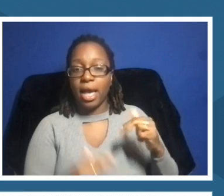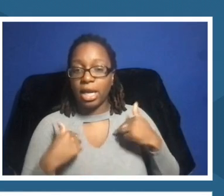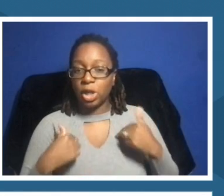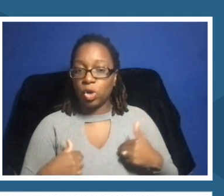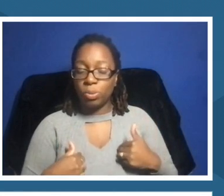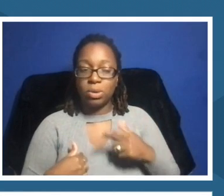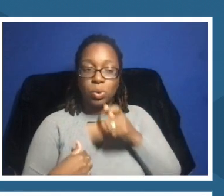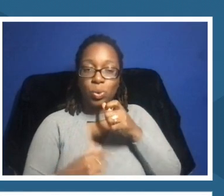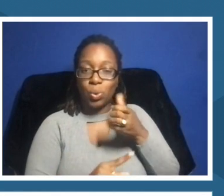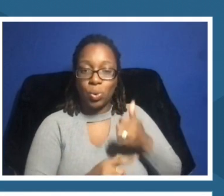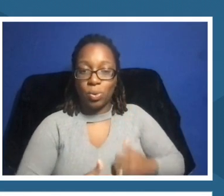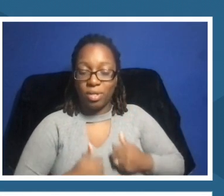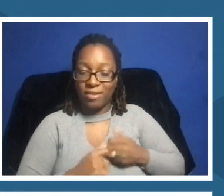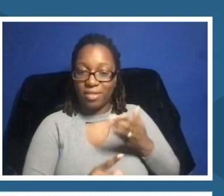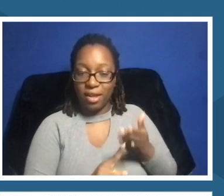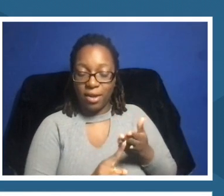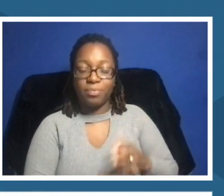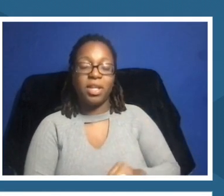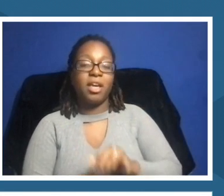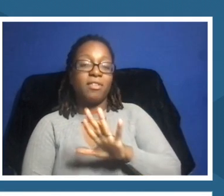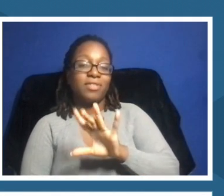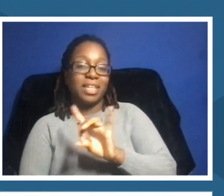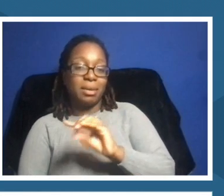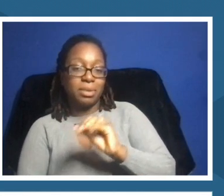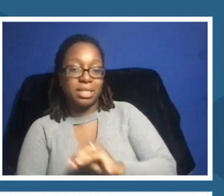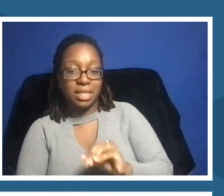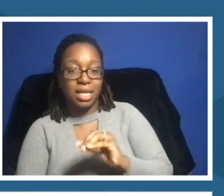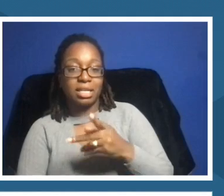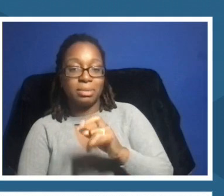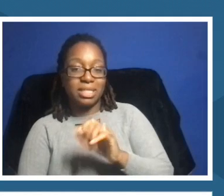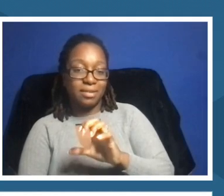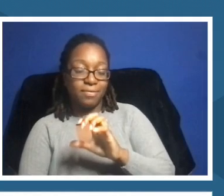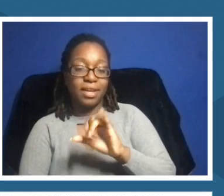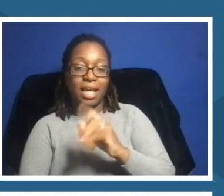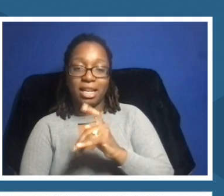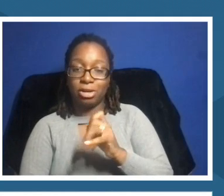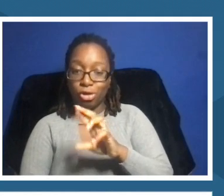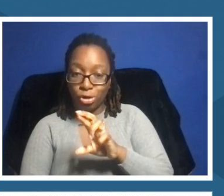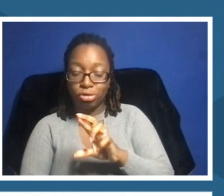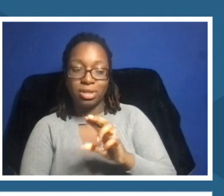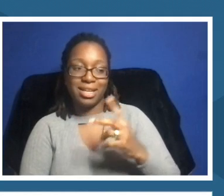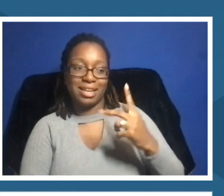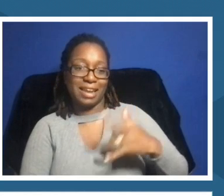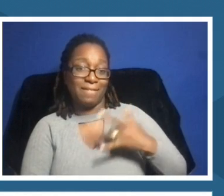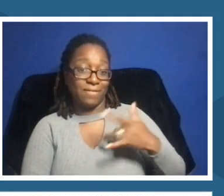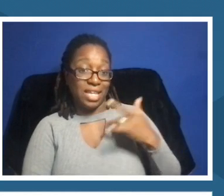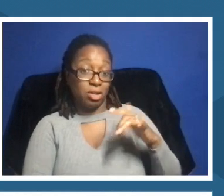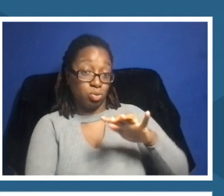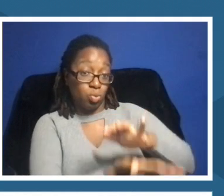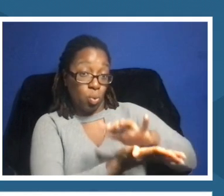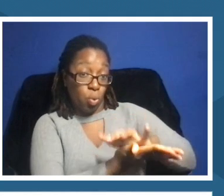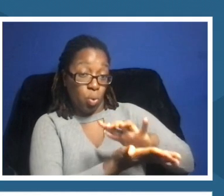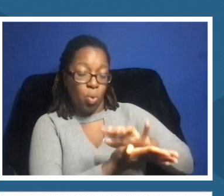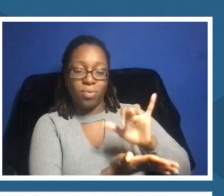and 58 percent of pacific islanders see education as a solution